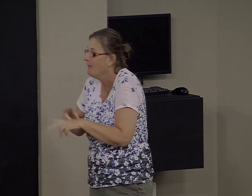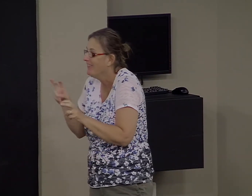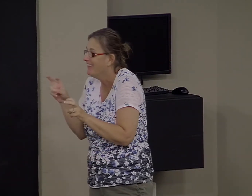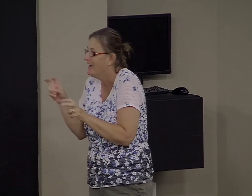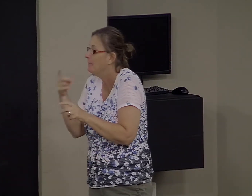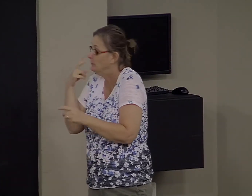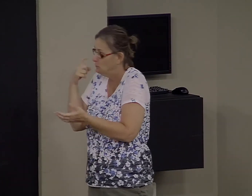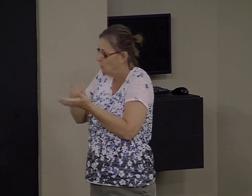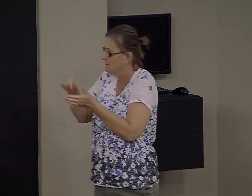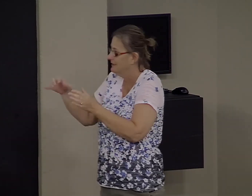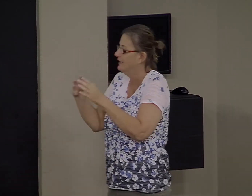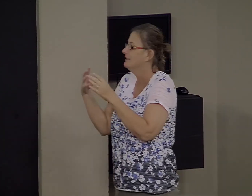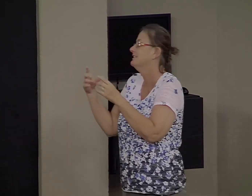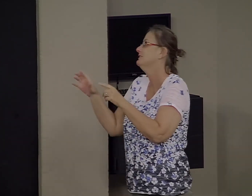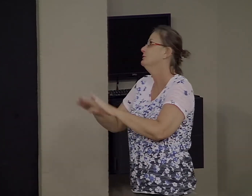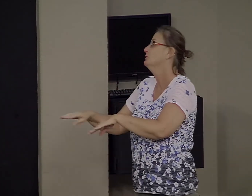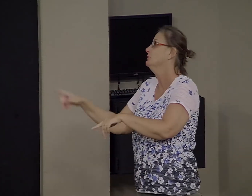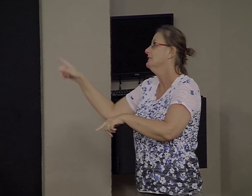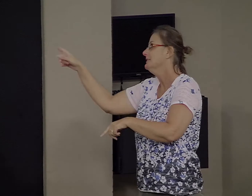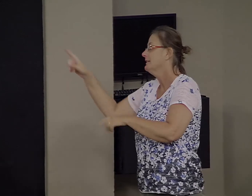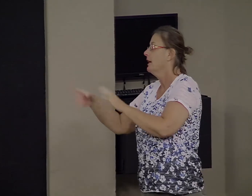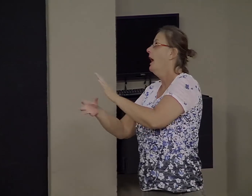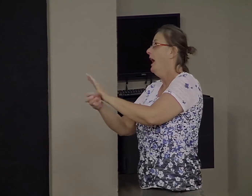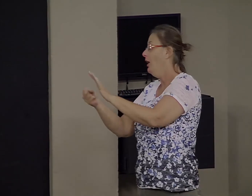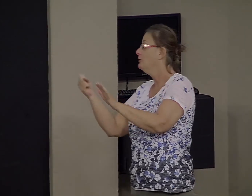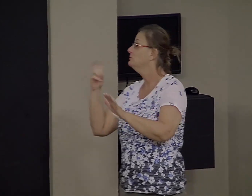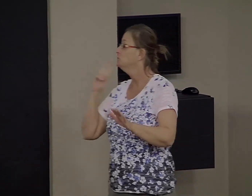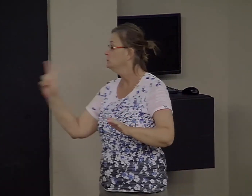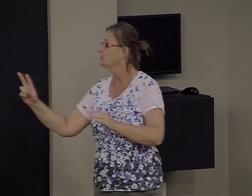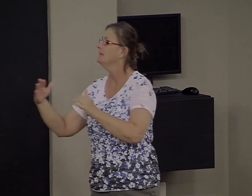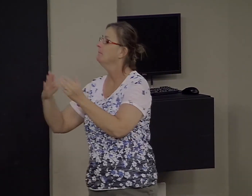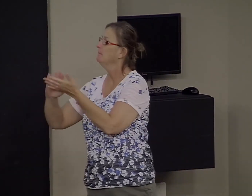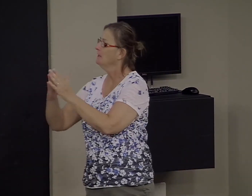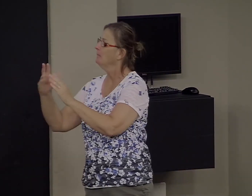in our families will she ever perform somewhat normally?